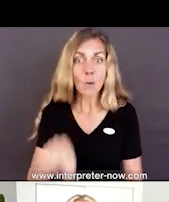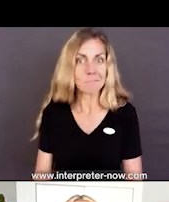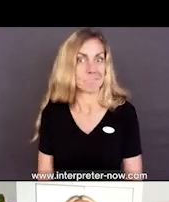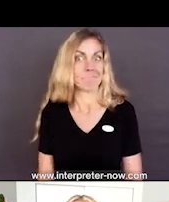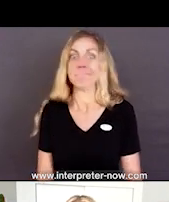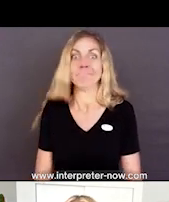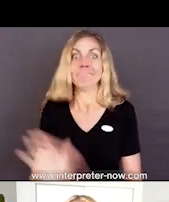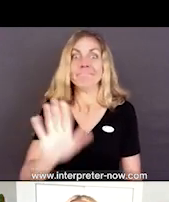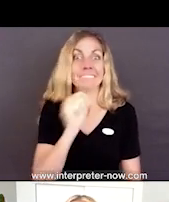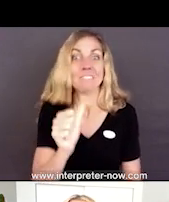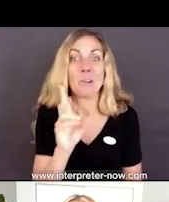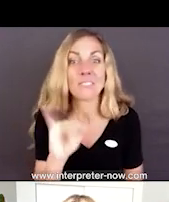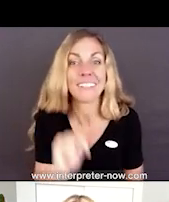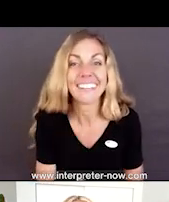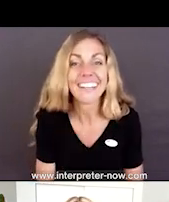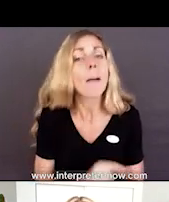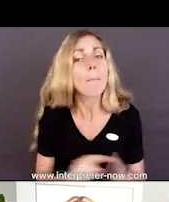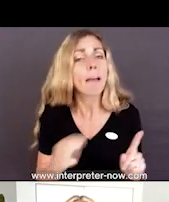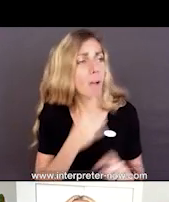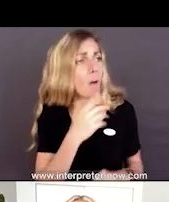If they say no, then don't do it.